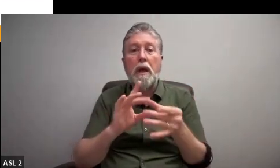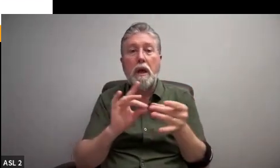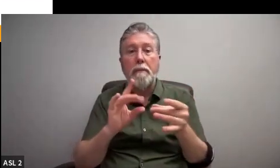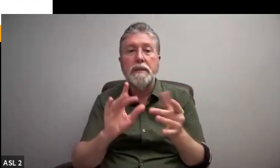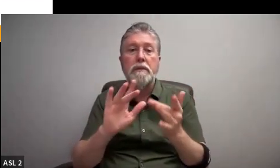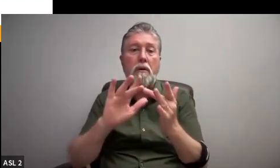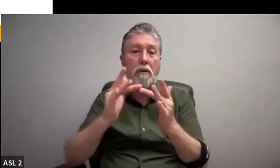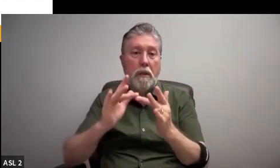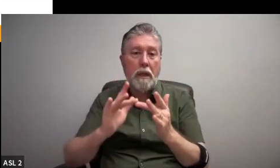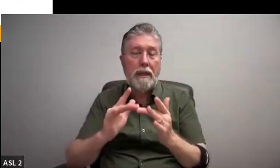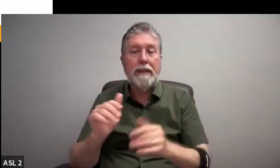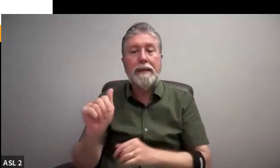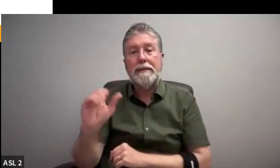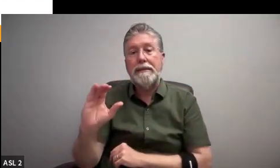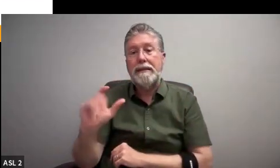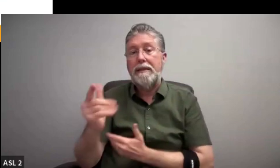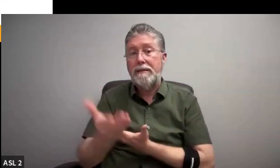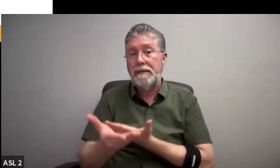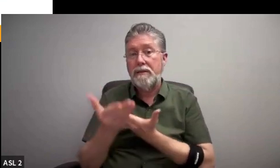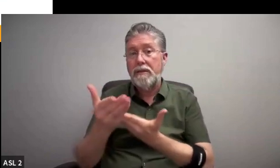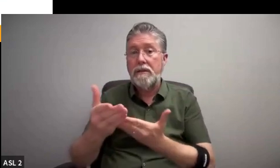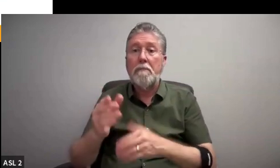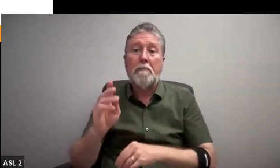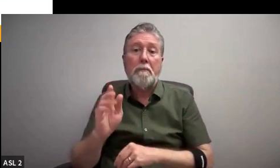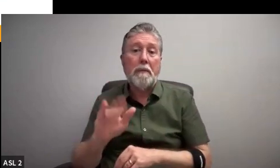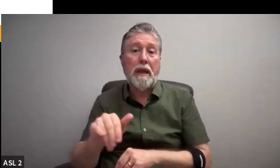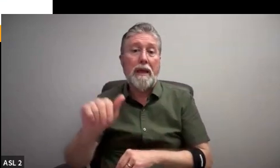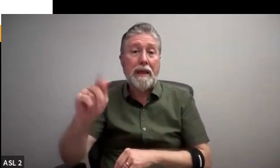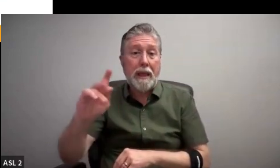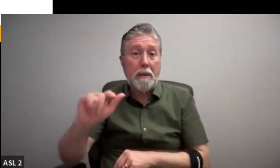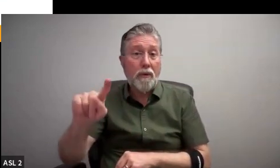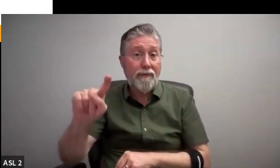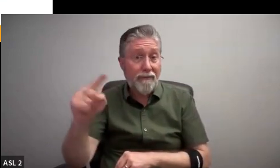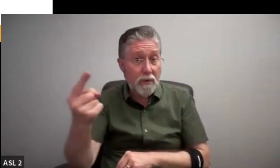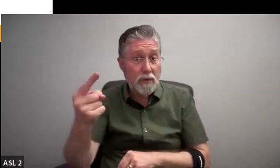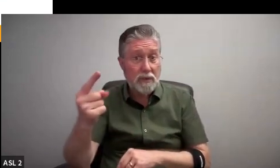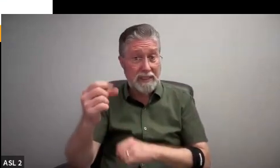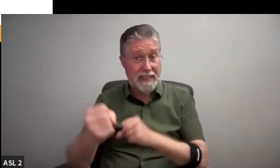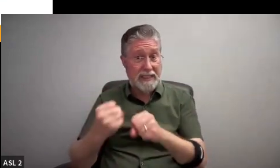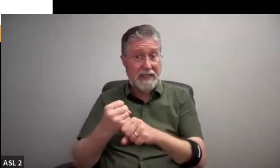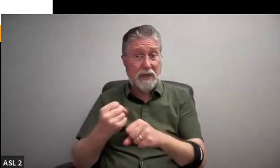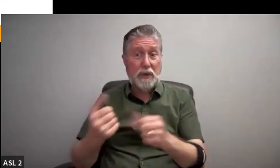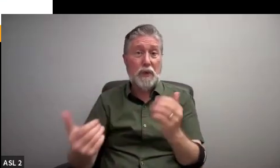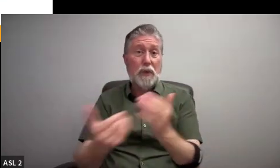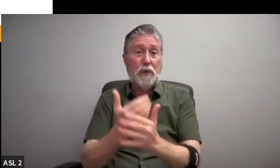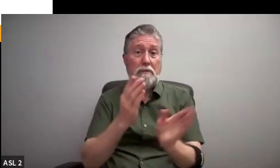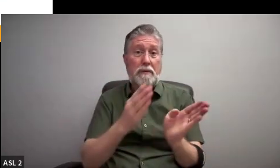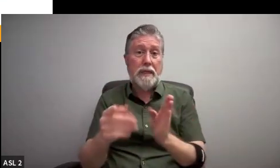this occur by April 1 of the calendar year in which the new state plan is due. To help ensure